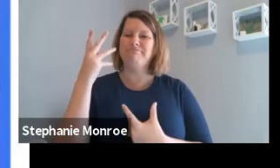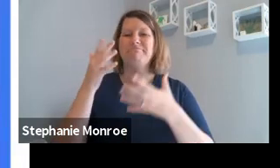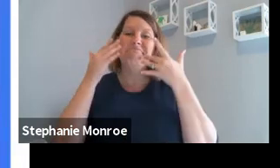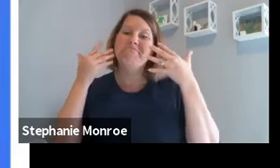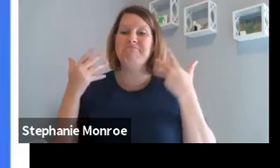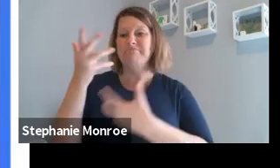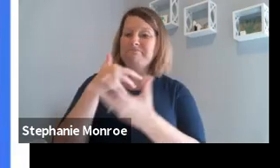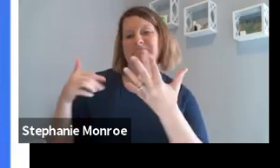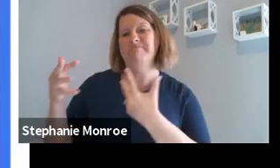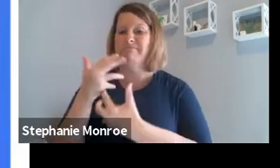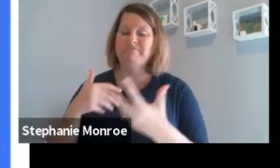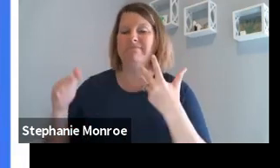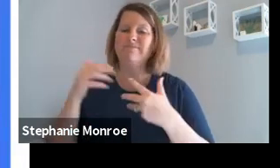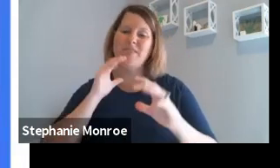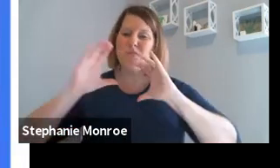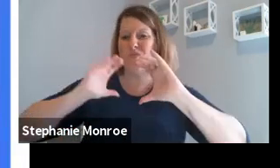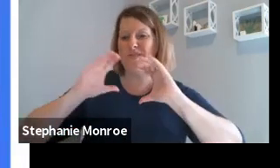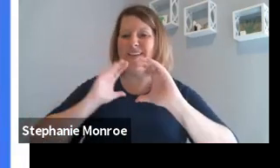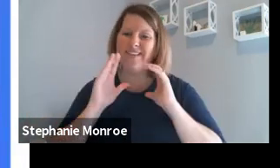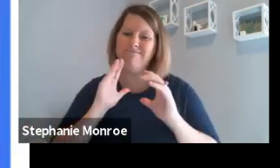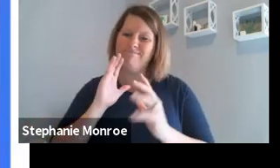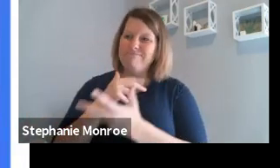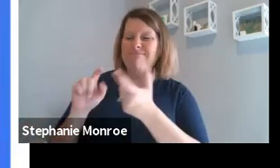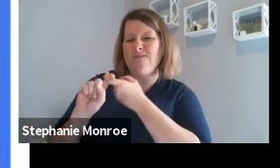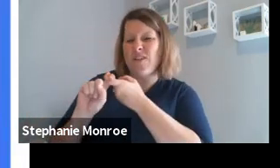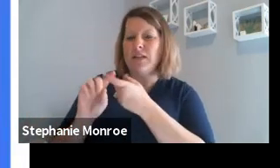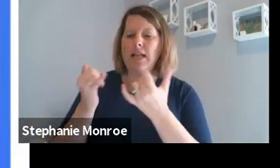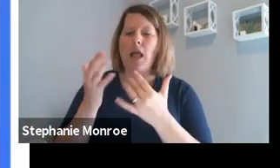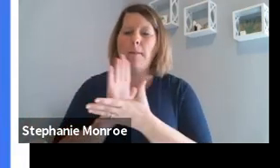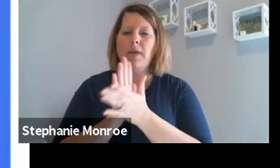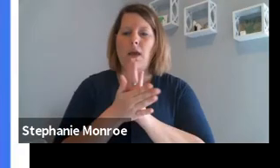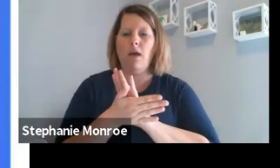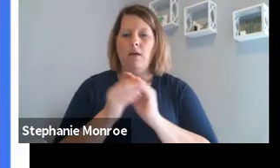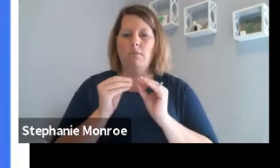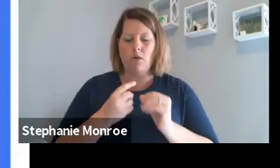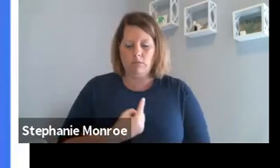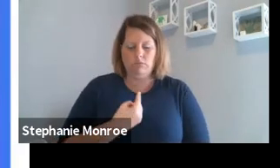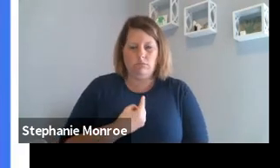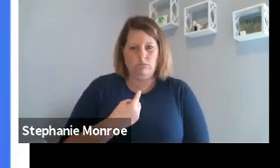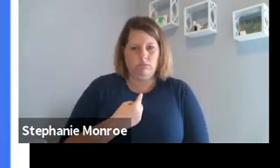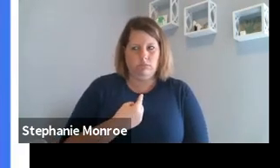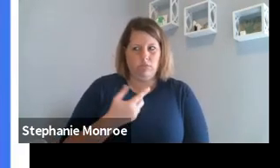that were communicative, become introverted, anti-social, because what we're trying to do really is,